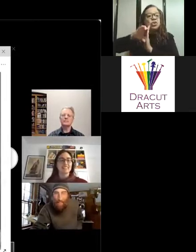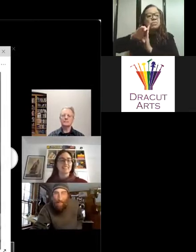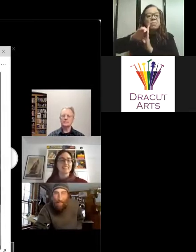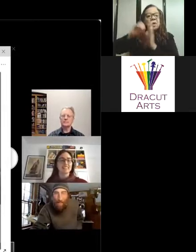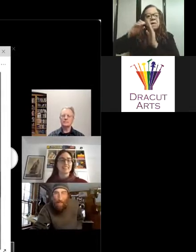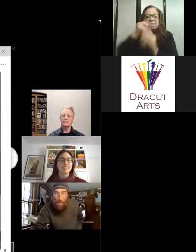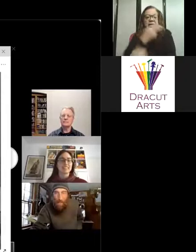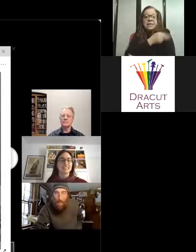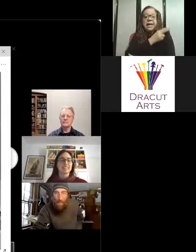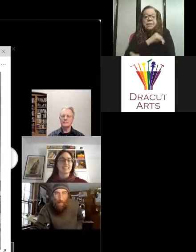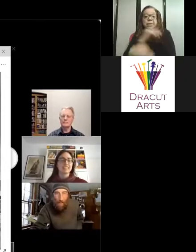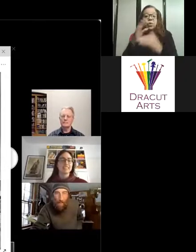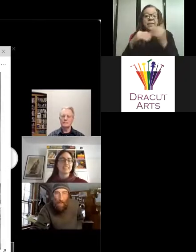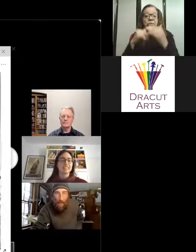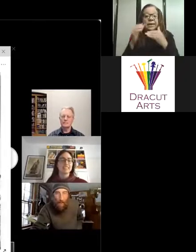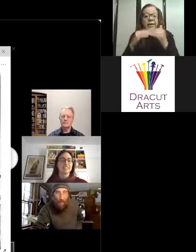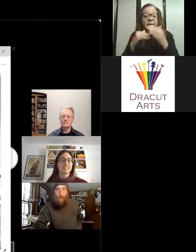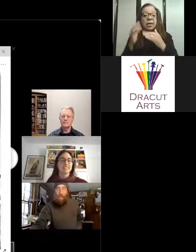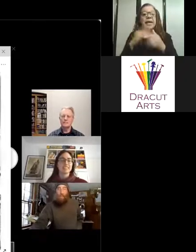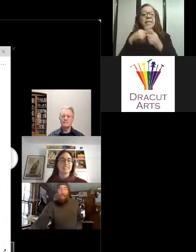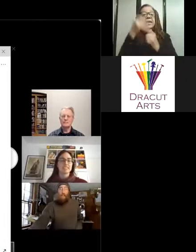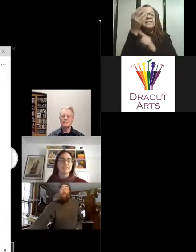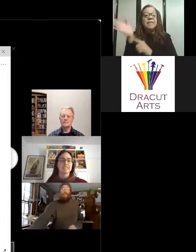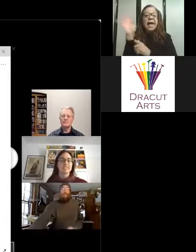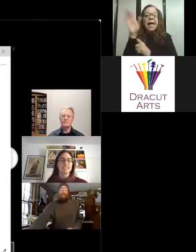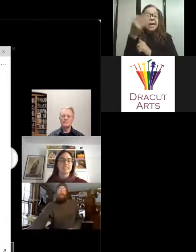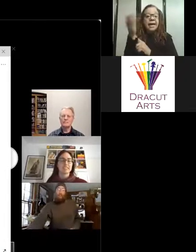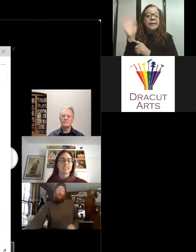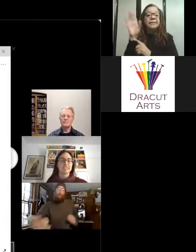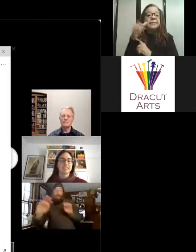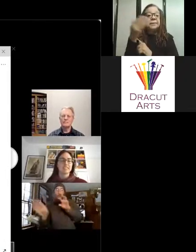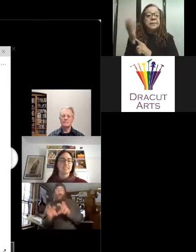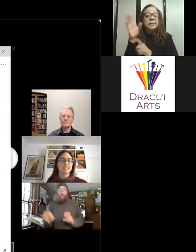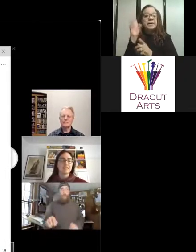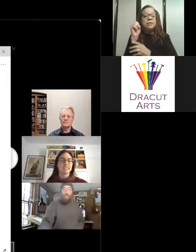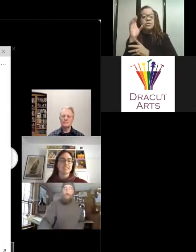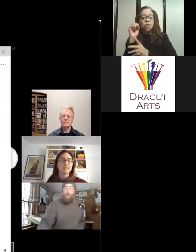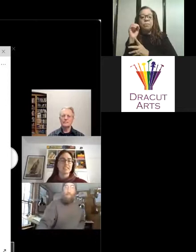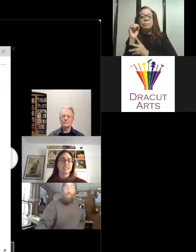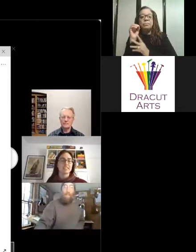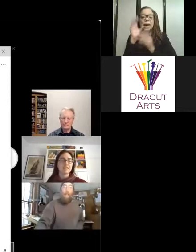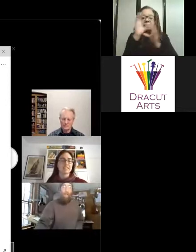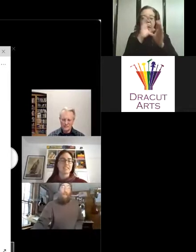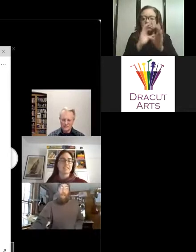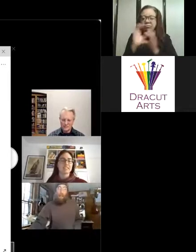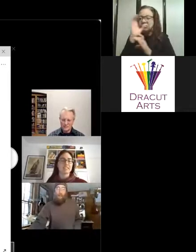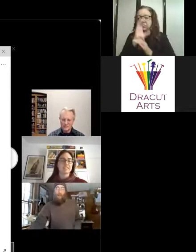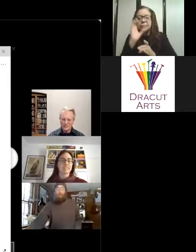Um, so, this-- and there's a flag over all of it on the flagpole-- so I crawl around in these pictures, and then when I come out of them,